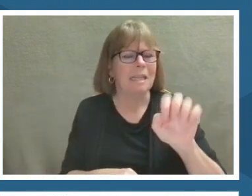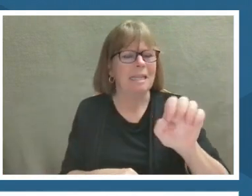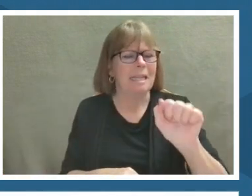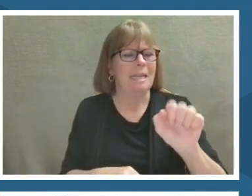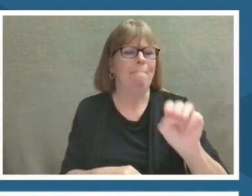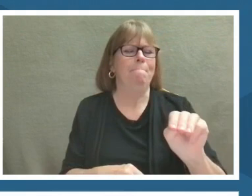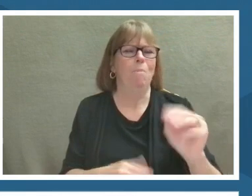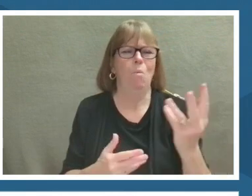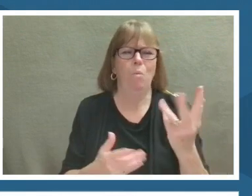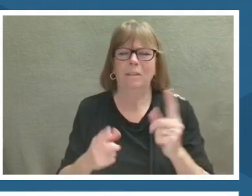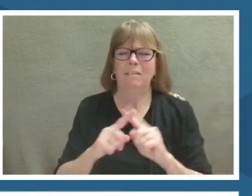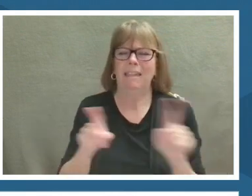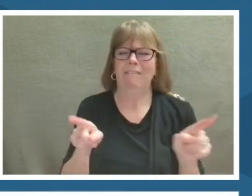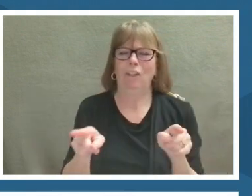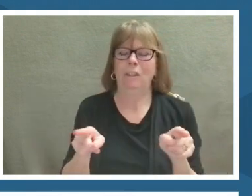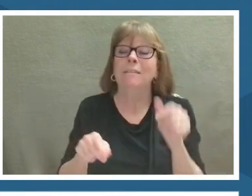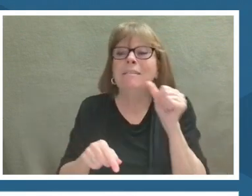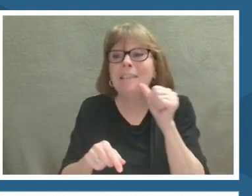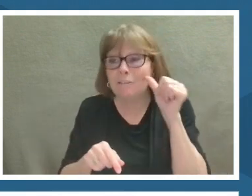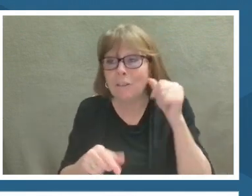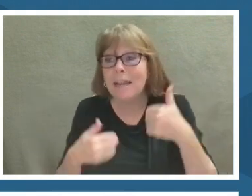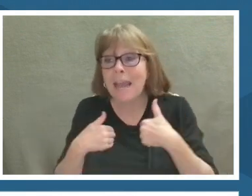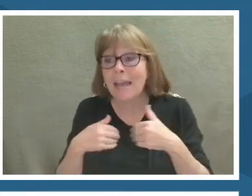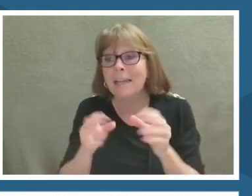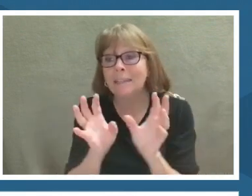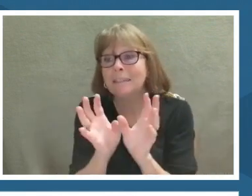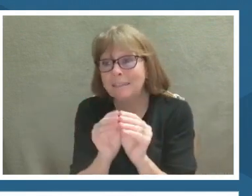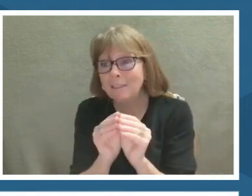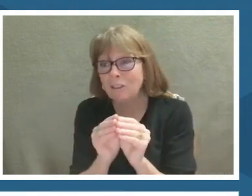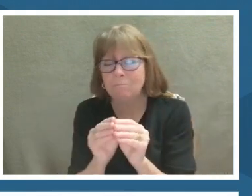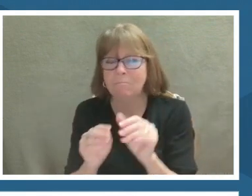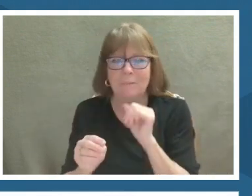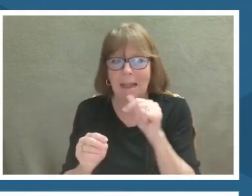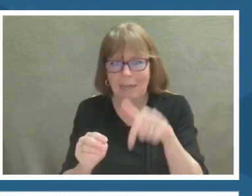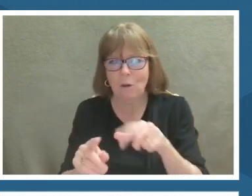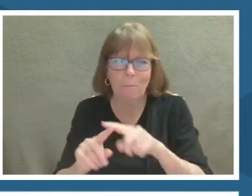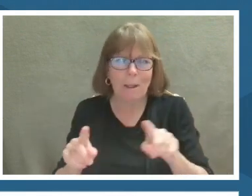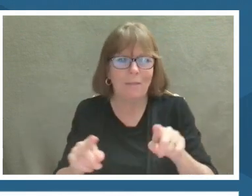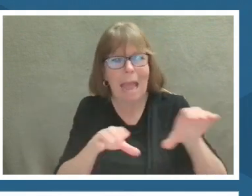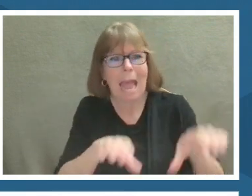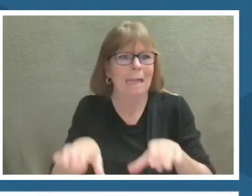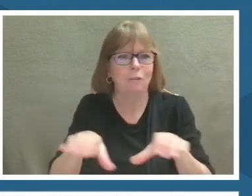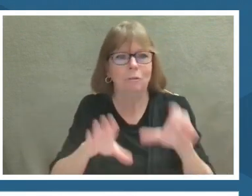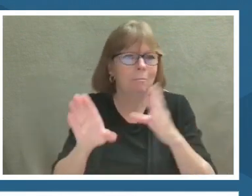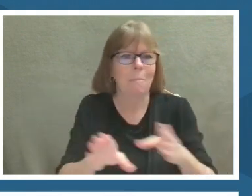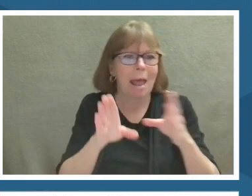ago session not for this summit but another one called the action planning